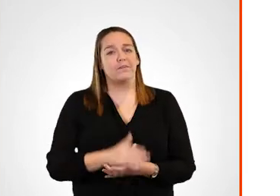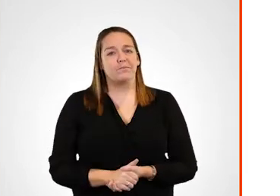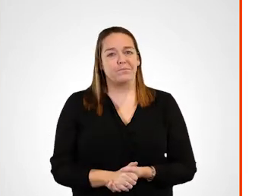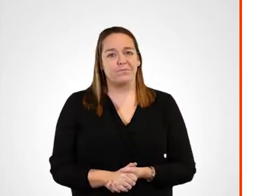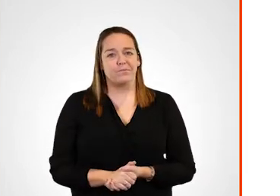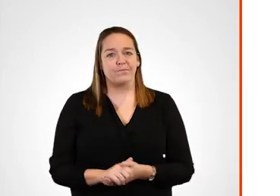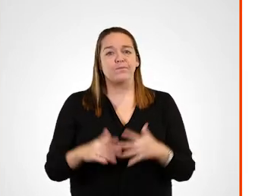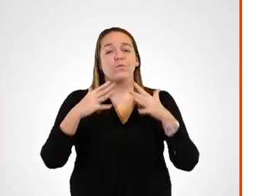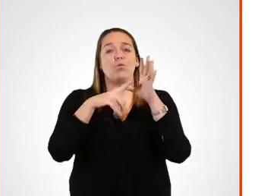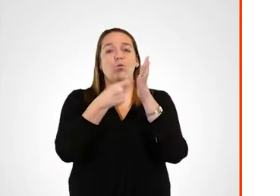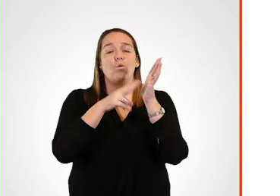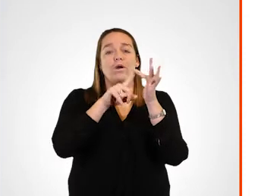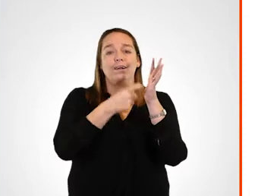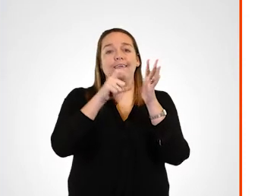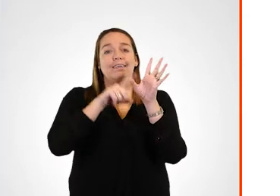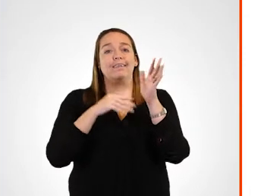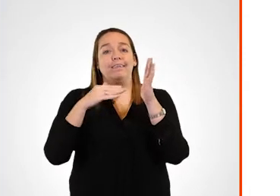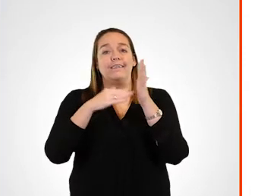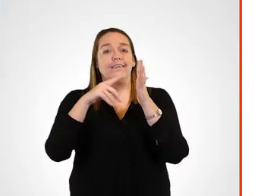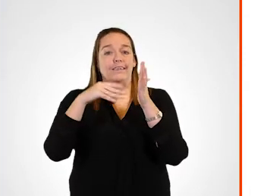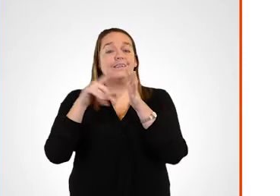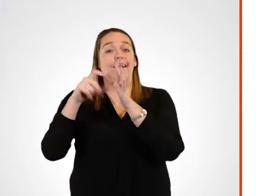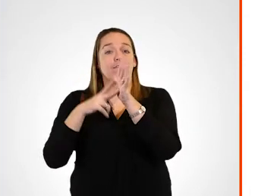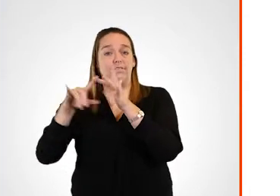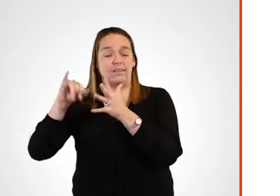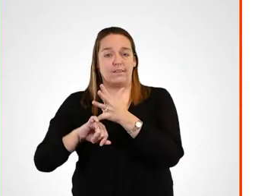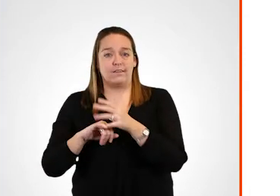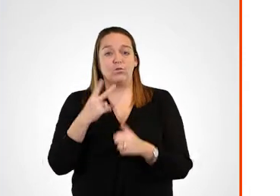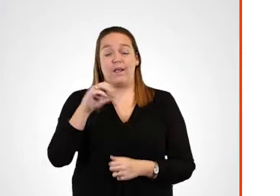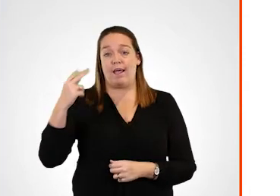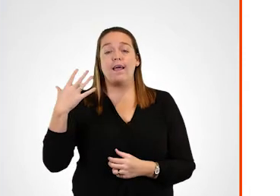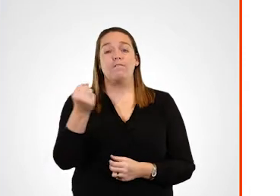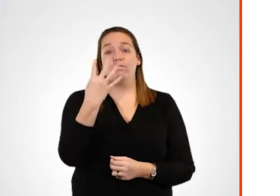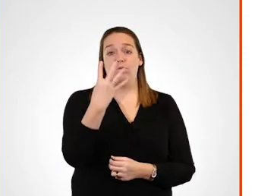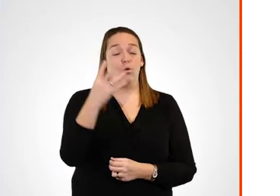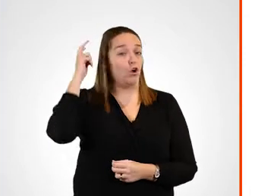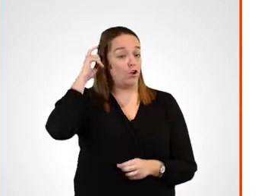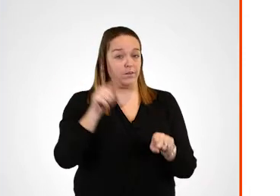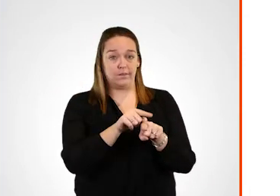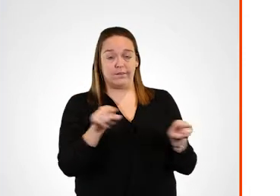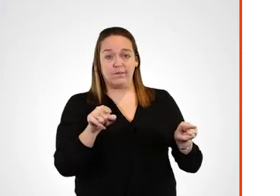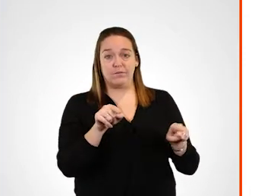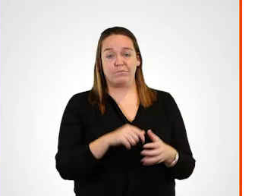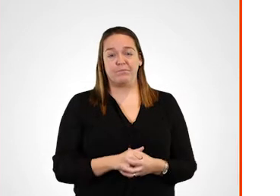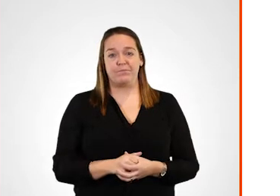Warner-Czyz and Davis in 2008 had four cochlear implant users in their study.